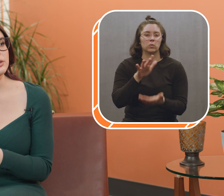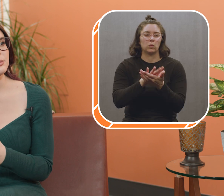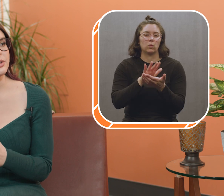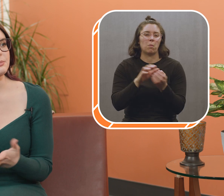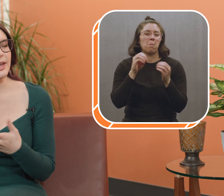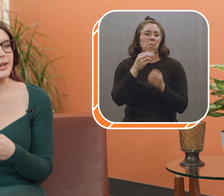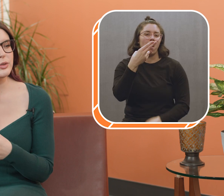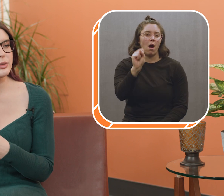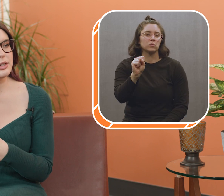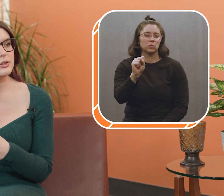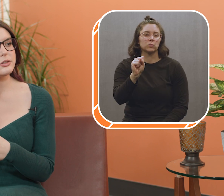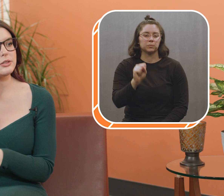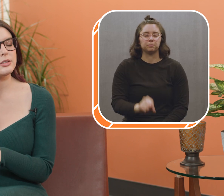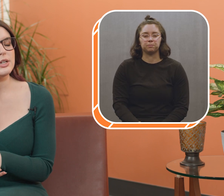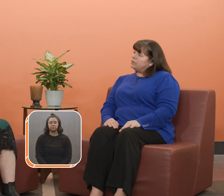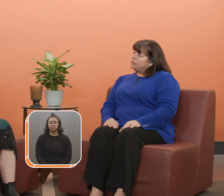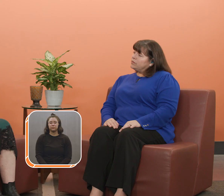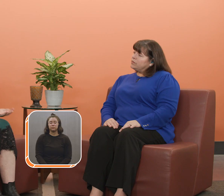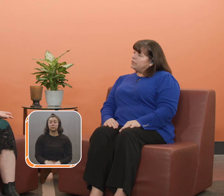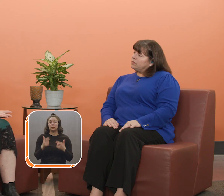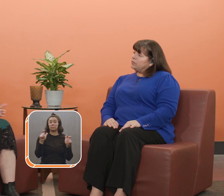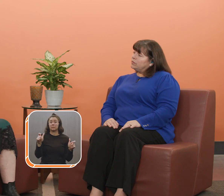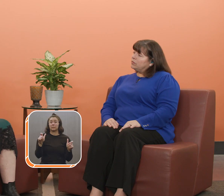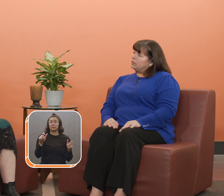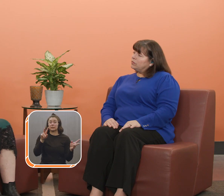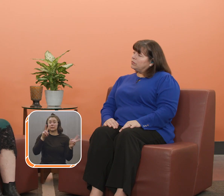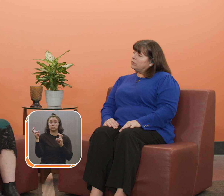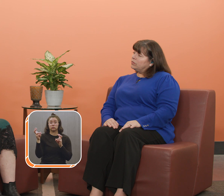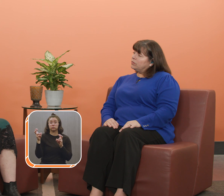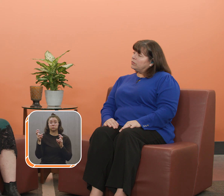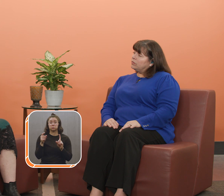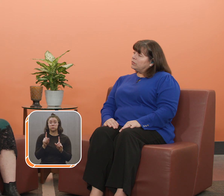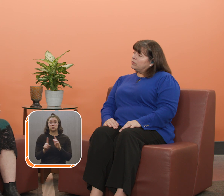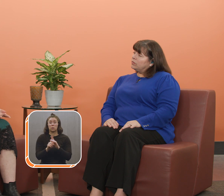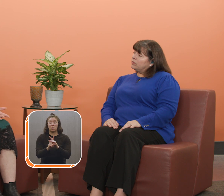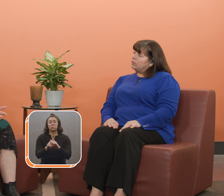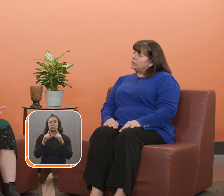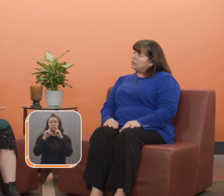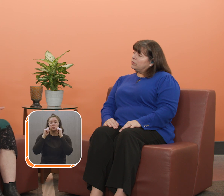more in my high school years. The biggest issues were just that I was losing vision.